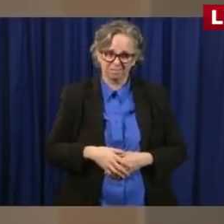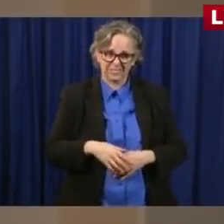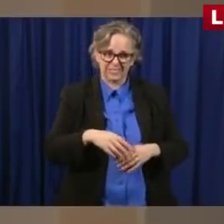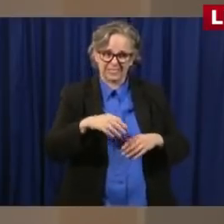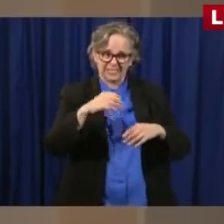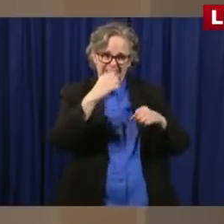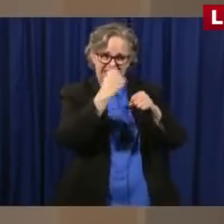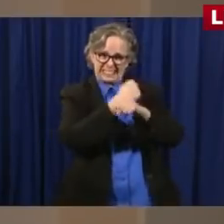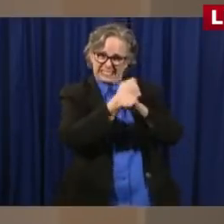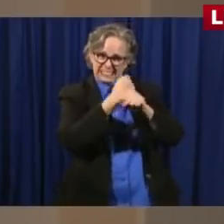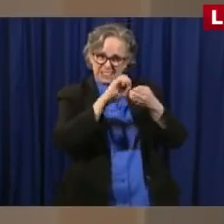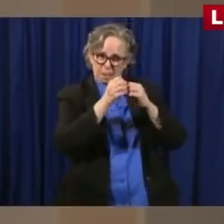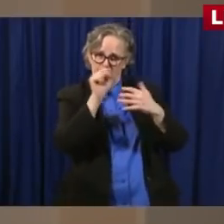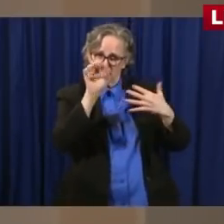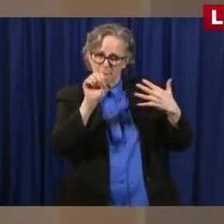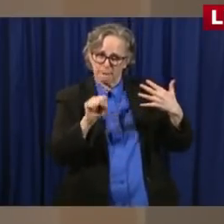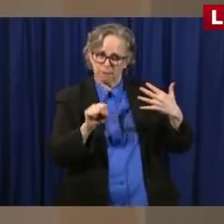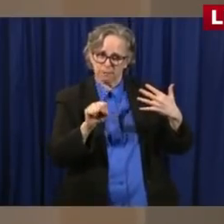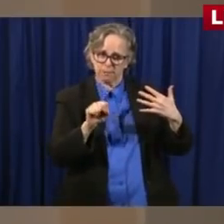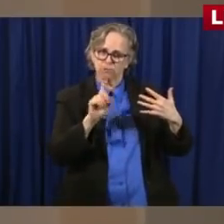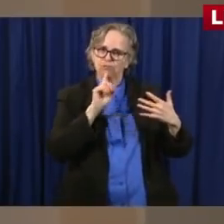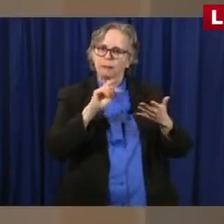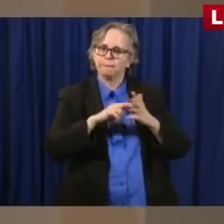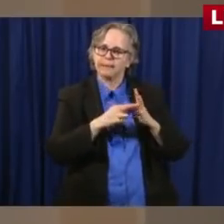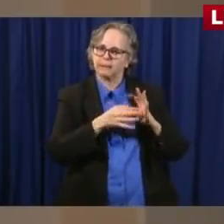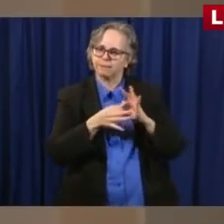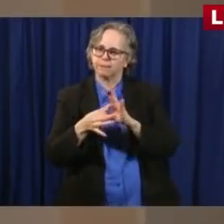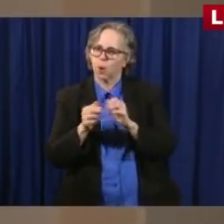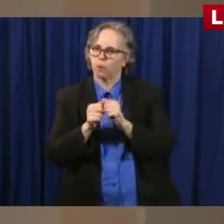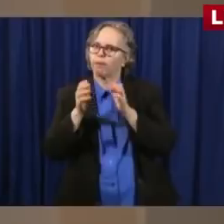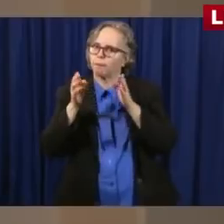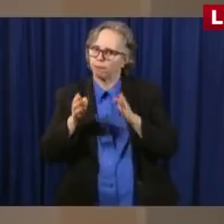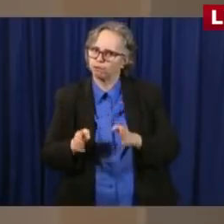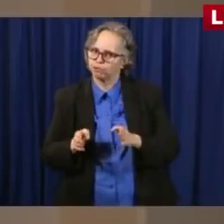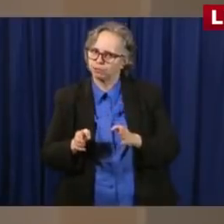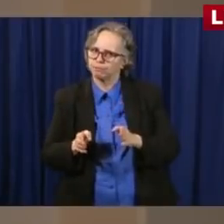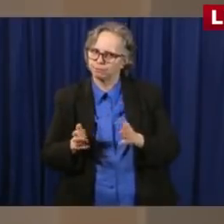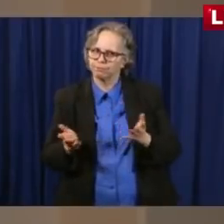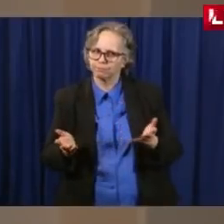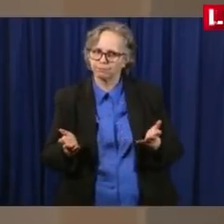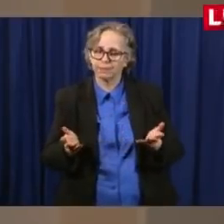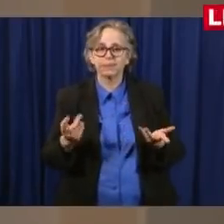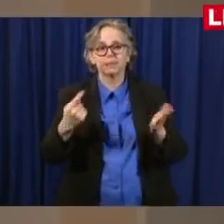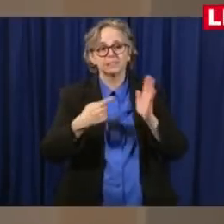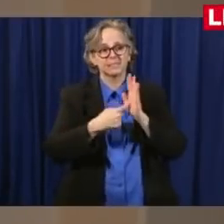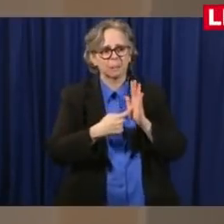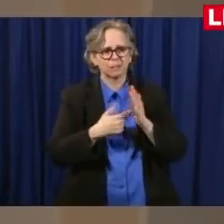ONE THING THAT WE ALL UNDERSTAND, THAT BEHIND A STATISTIC IS A REAL PERSON.